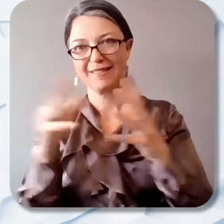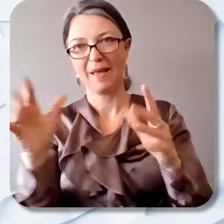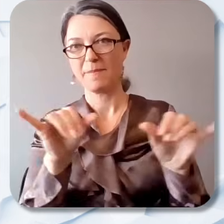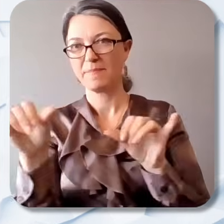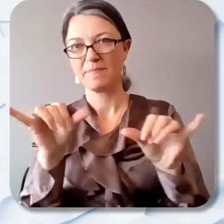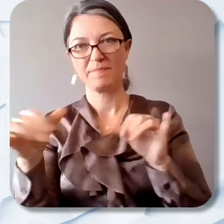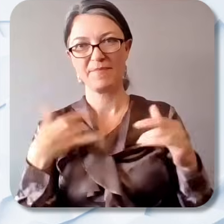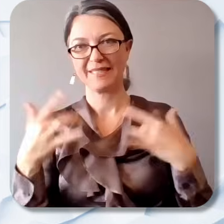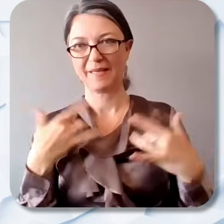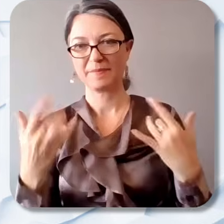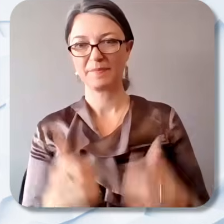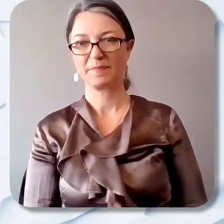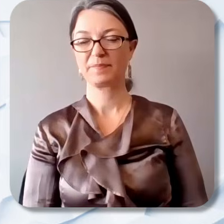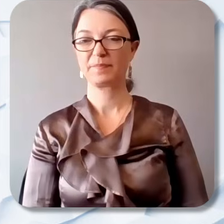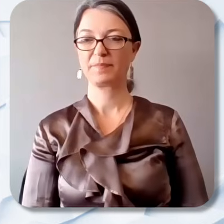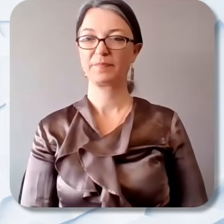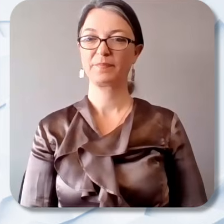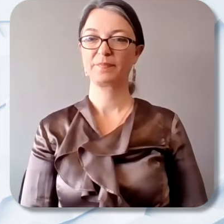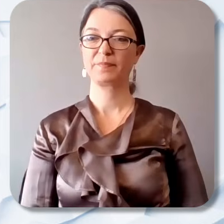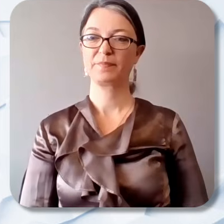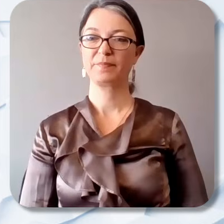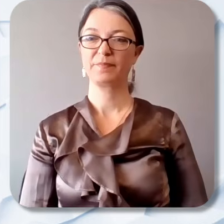Okay.